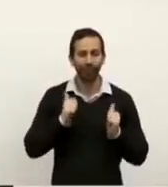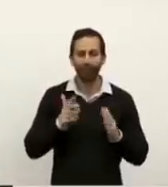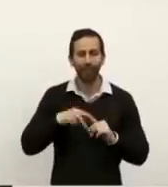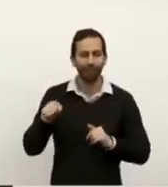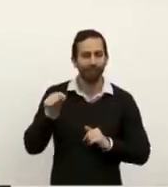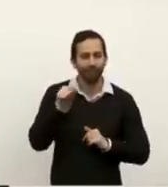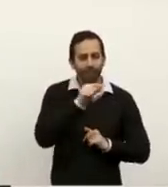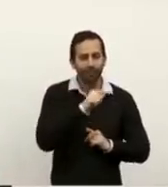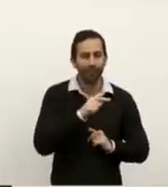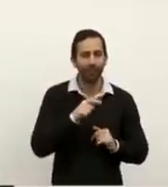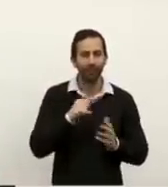building the quality of our